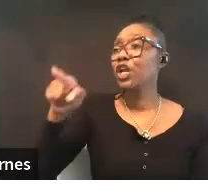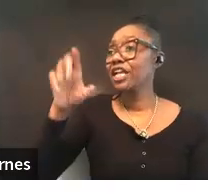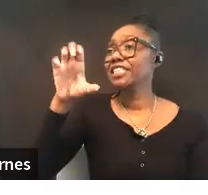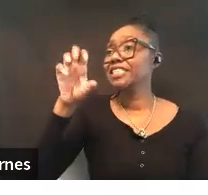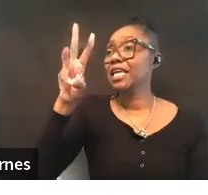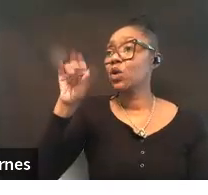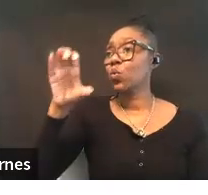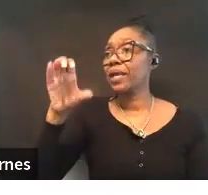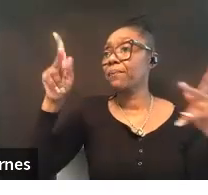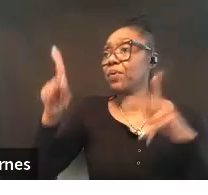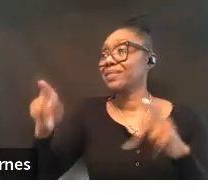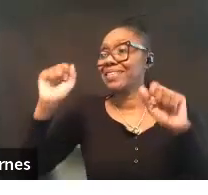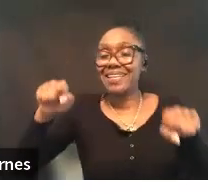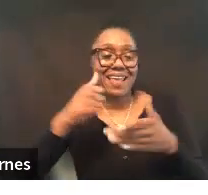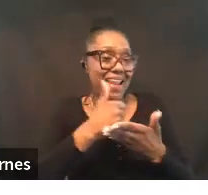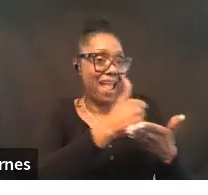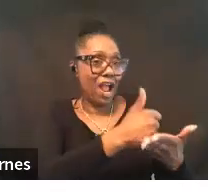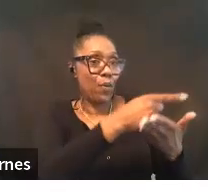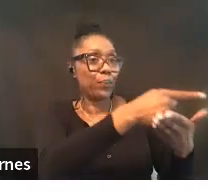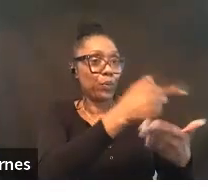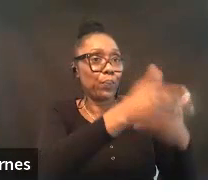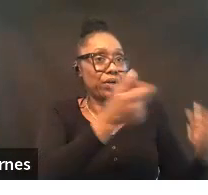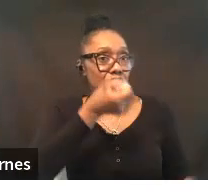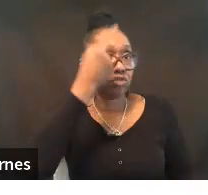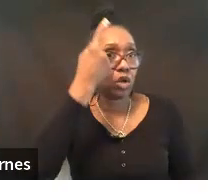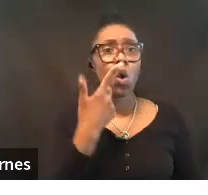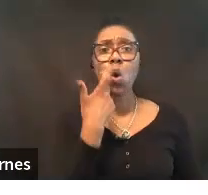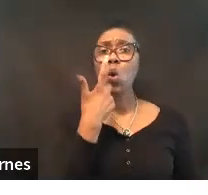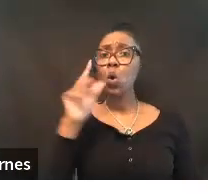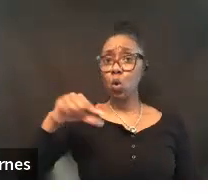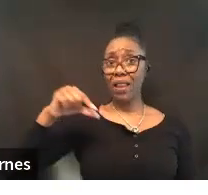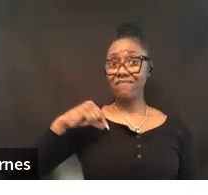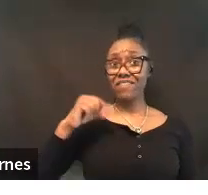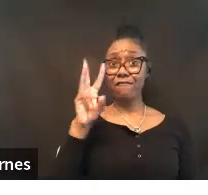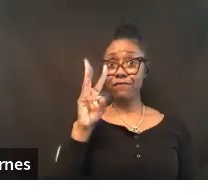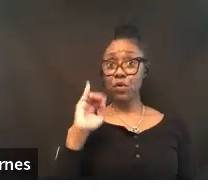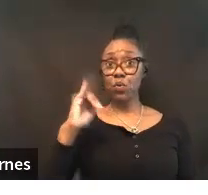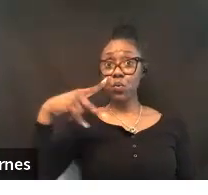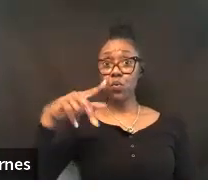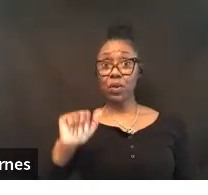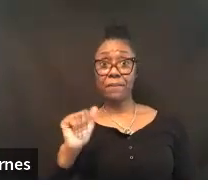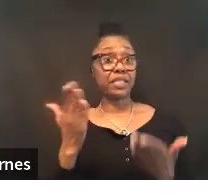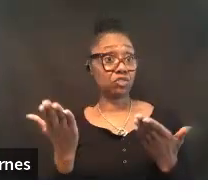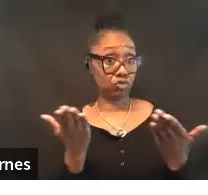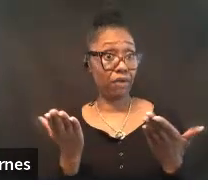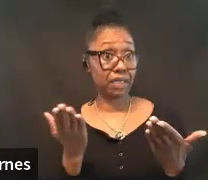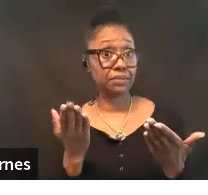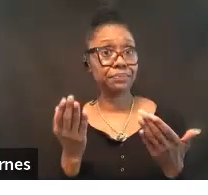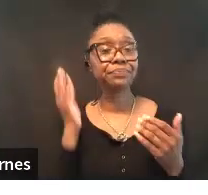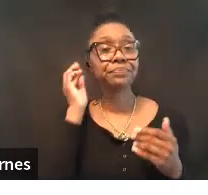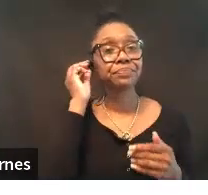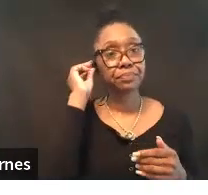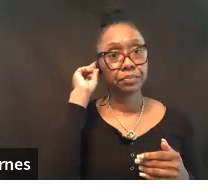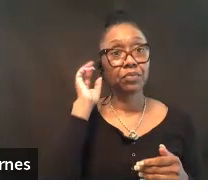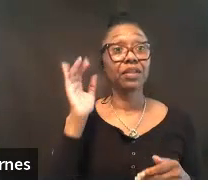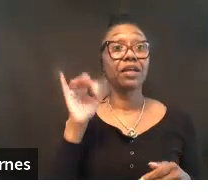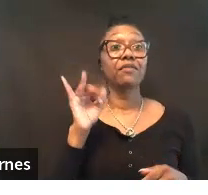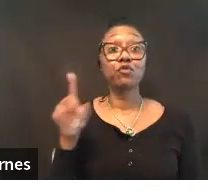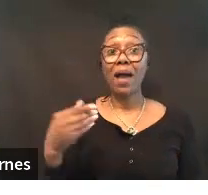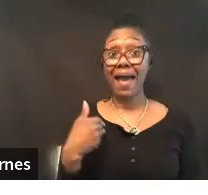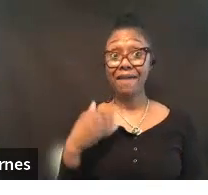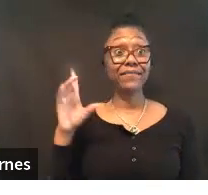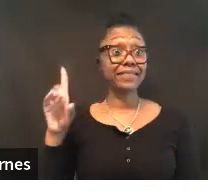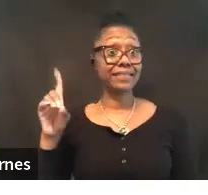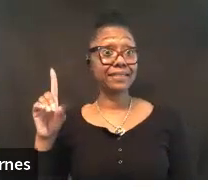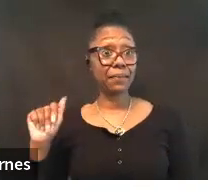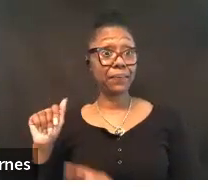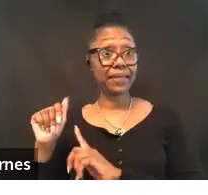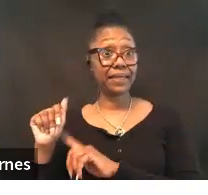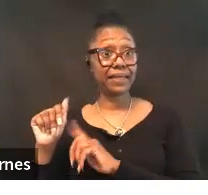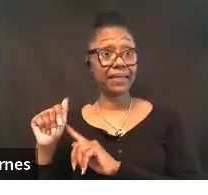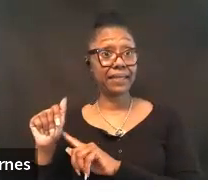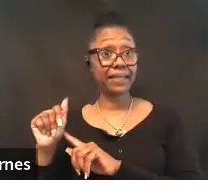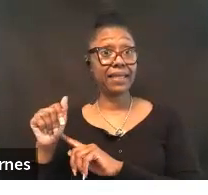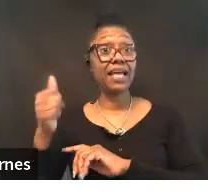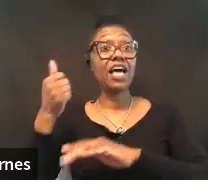So who is eligible for WIPA services? So the first key is that you have a disability that is under Social Security's definition.